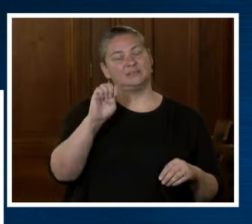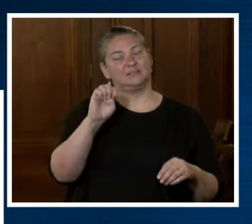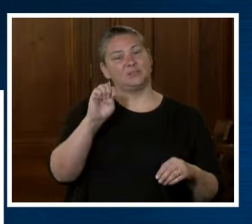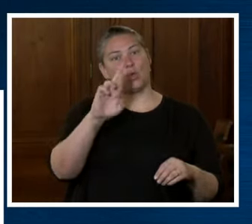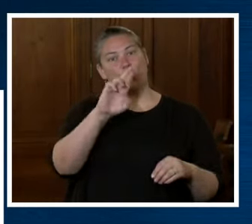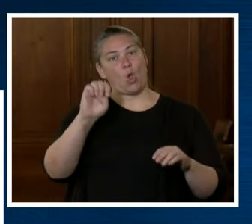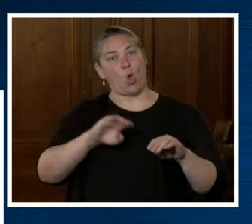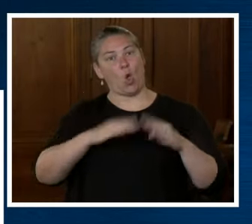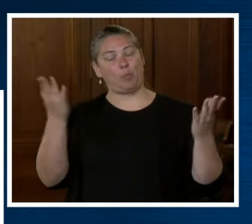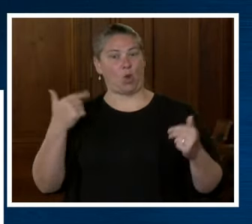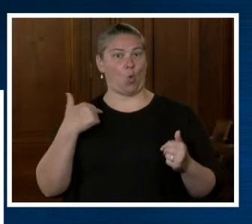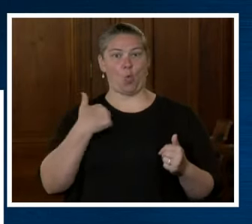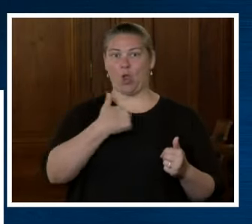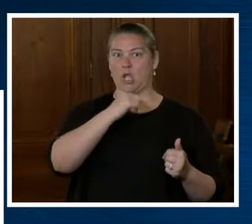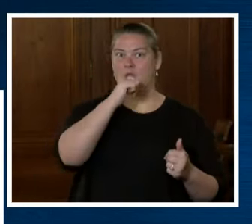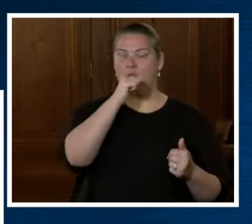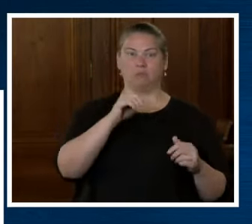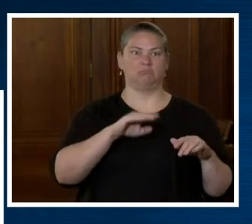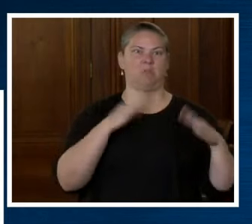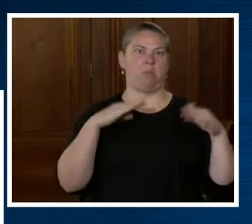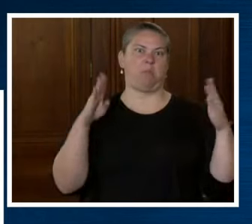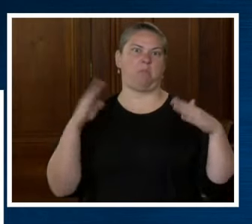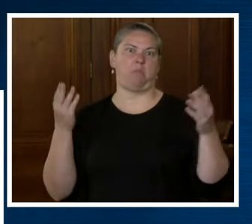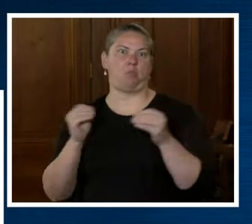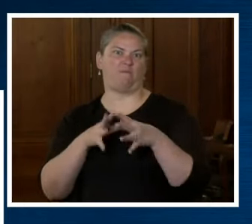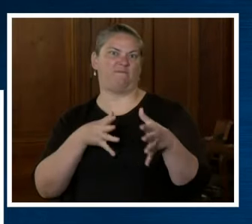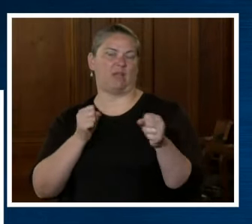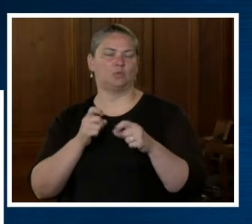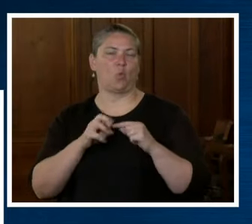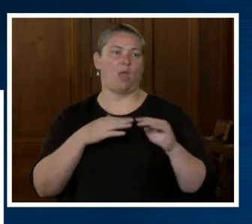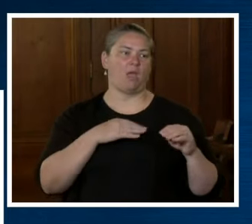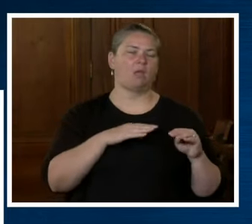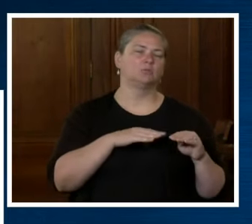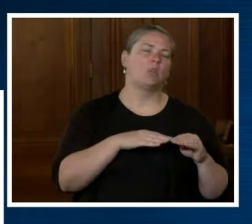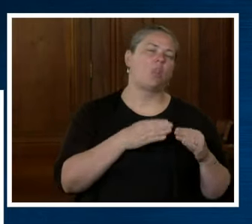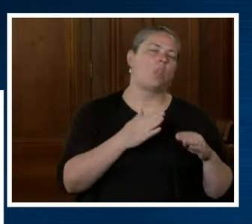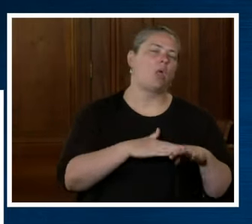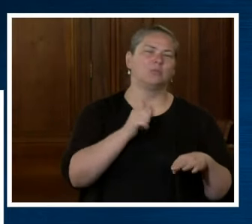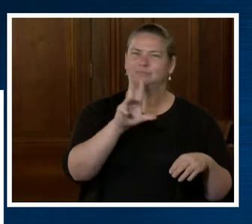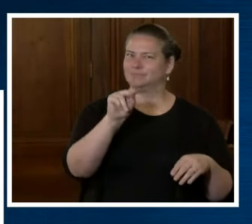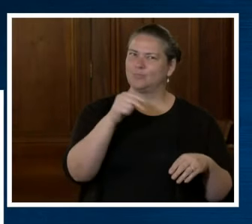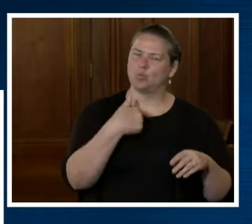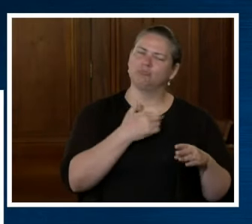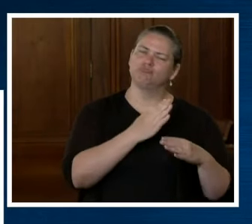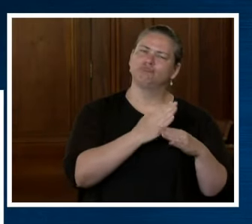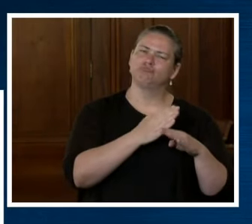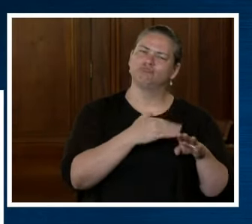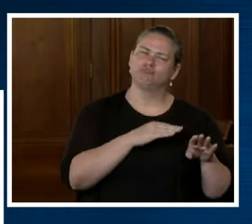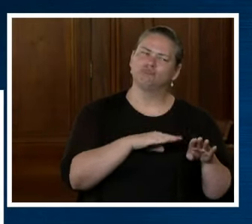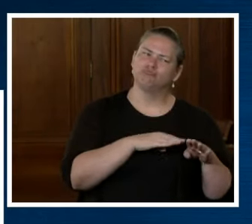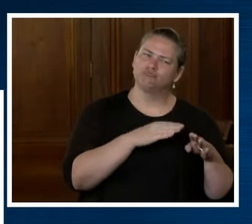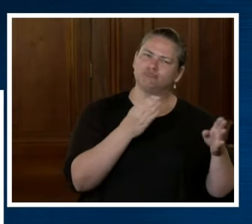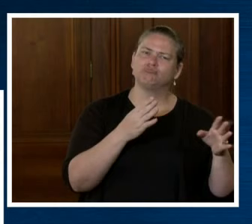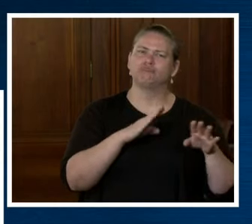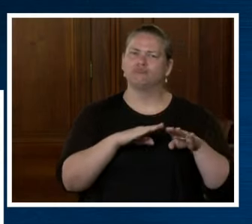UNACCEPTABLE. EVEN WHEN WE HAVE A GREAT RESPONSE OR MAYBE A HISTORICALLY